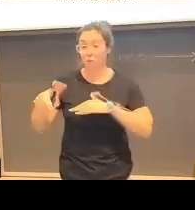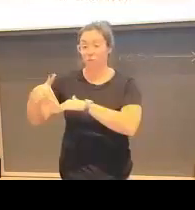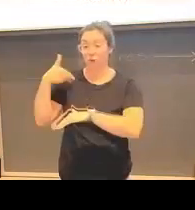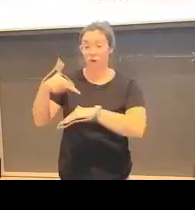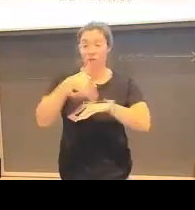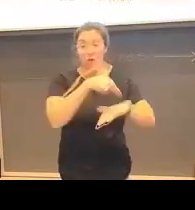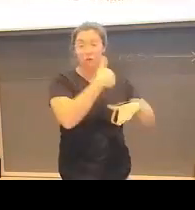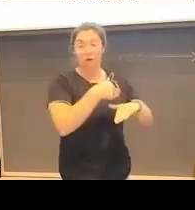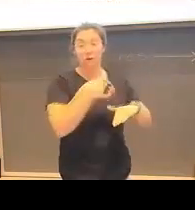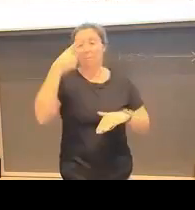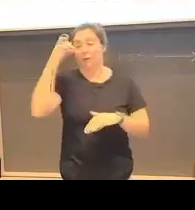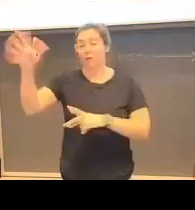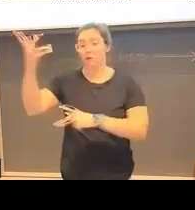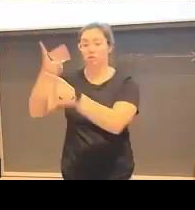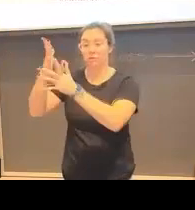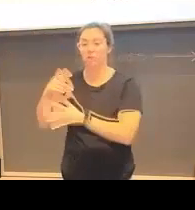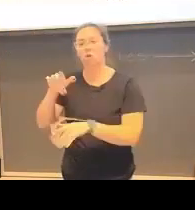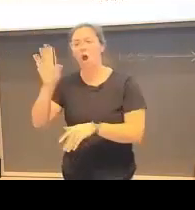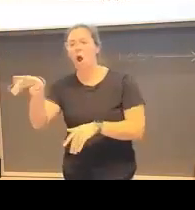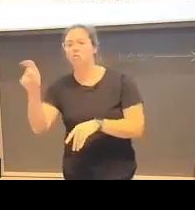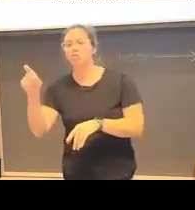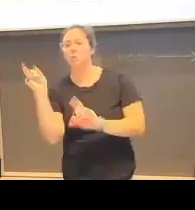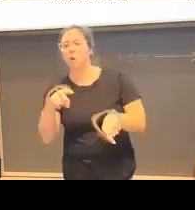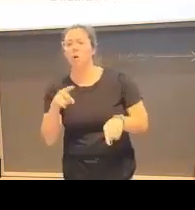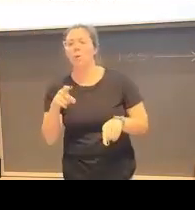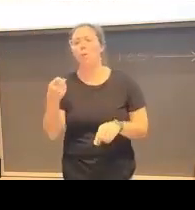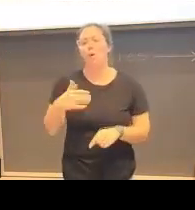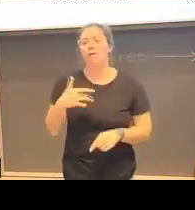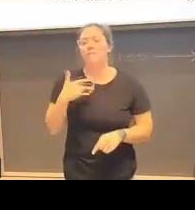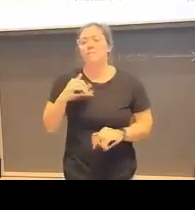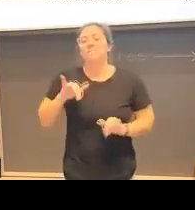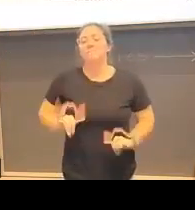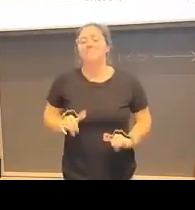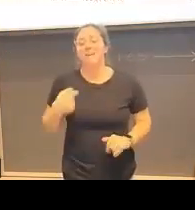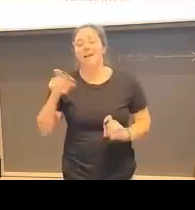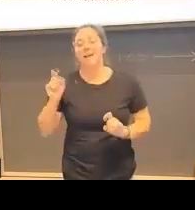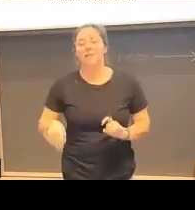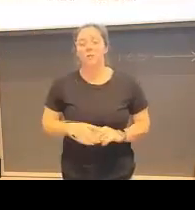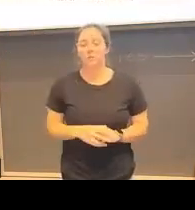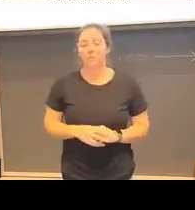supervisor thinks it's a good idea or because they have to um or they do it for malpractice